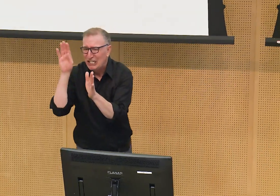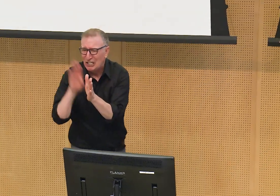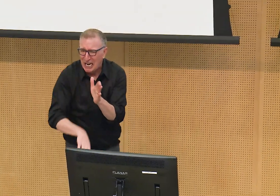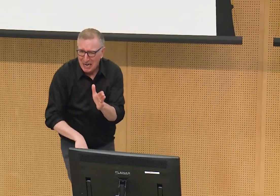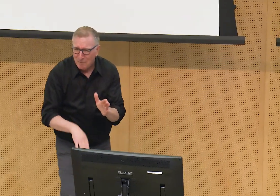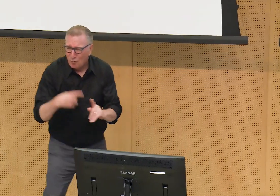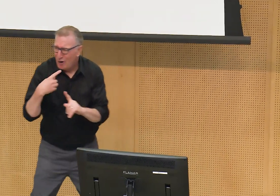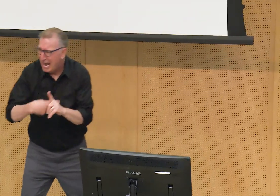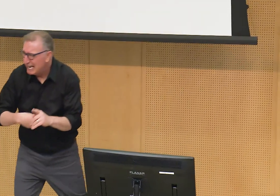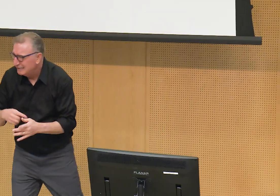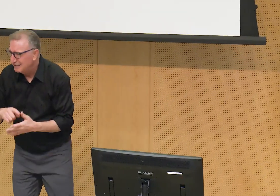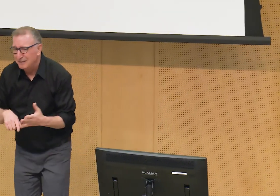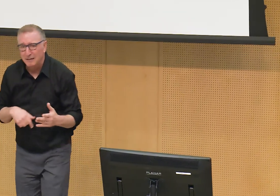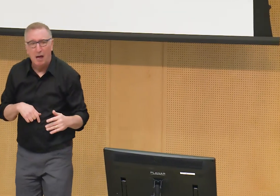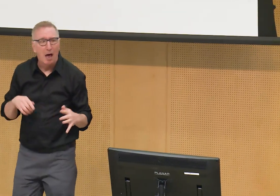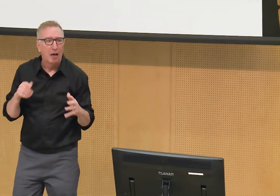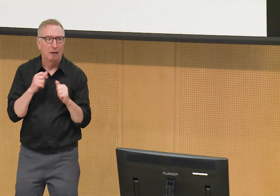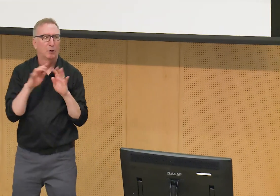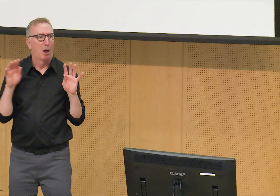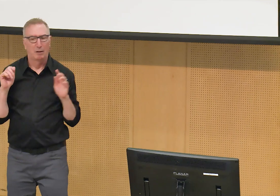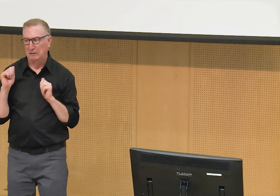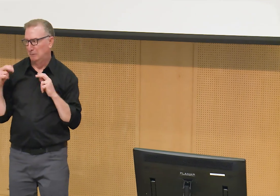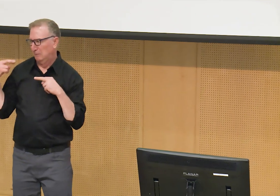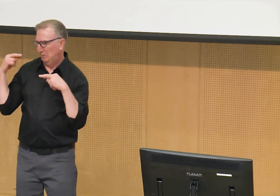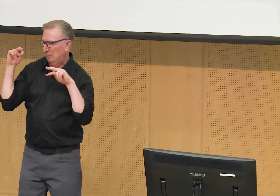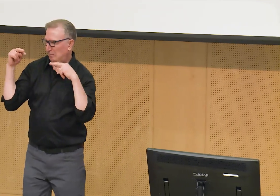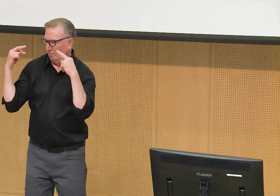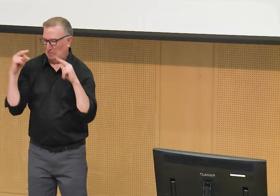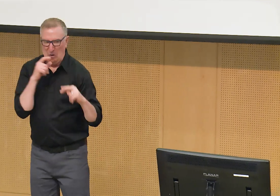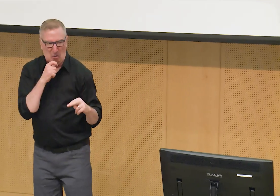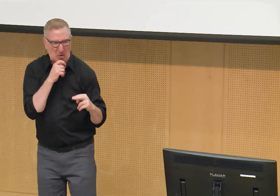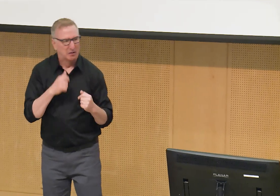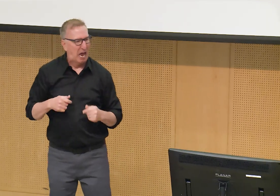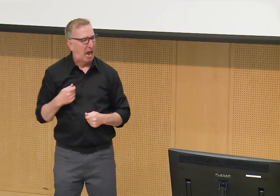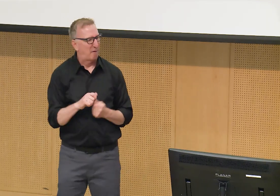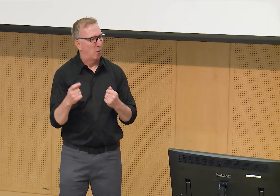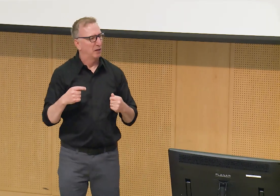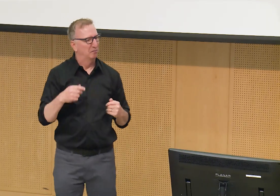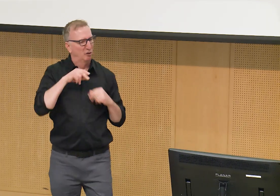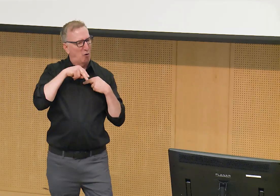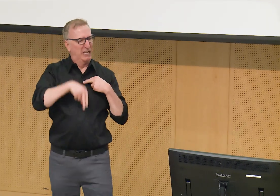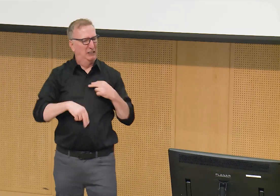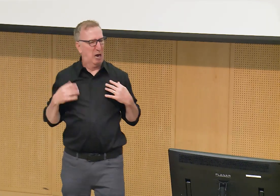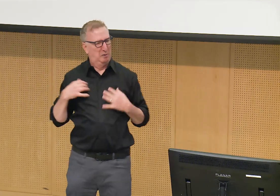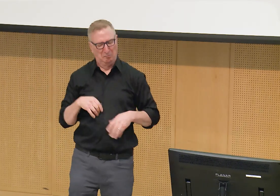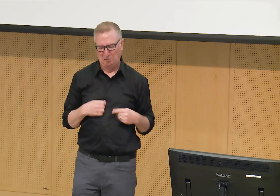And it was pretty cheap for the rent. Everyone there, obviously, wanted the apartment.